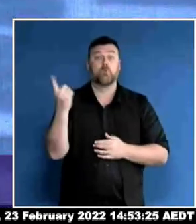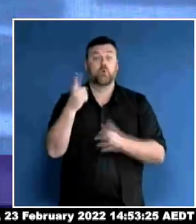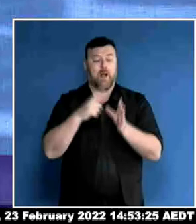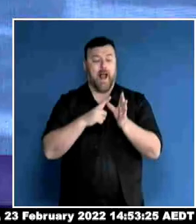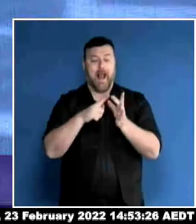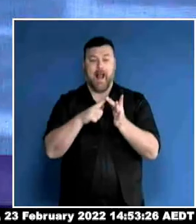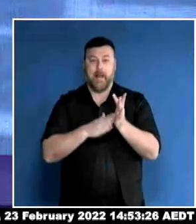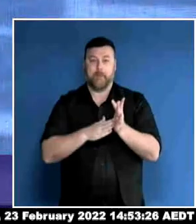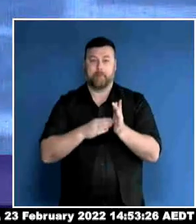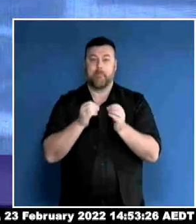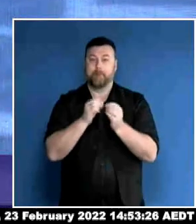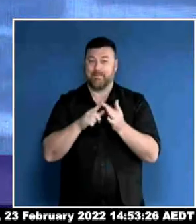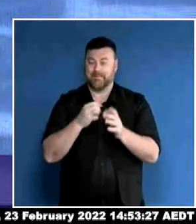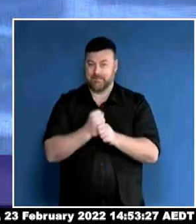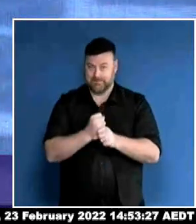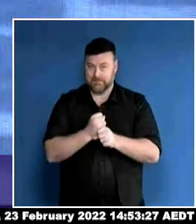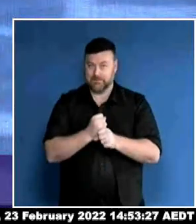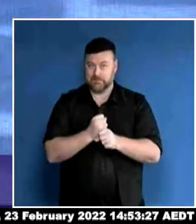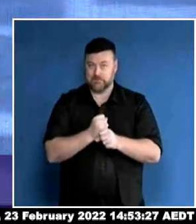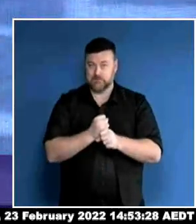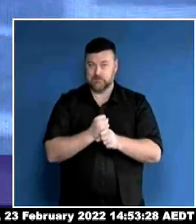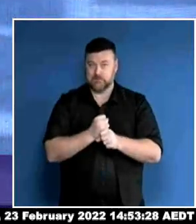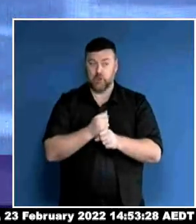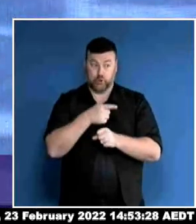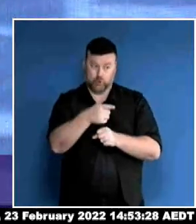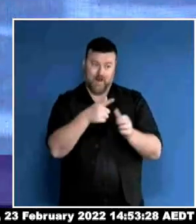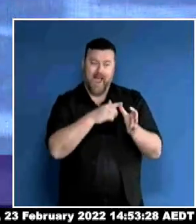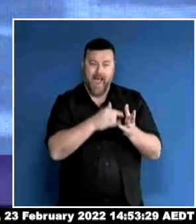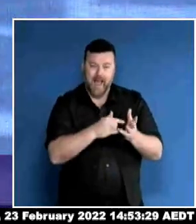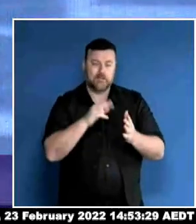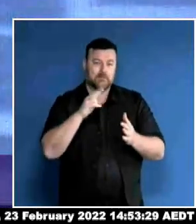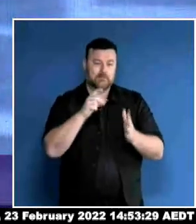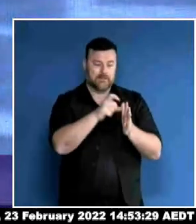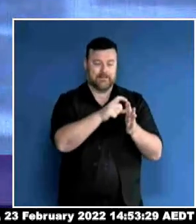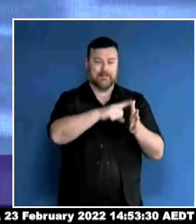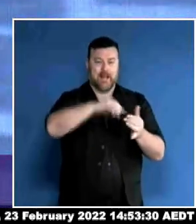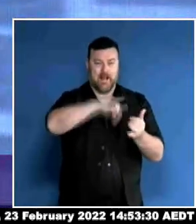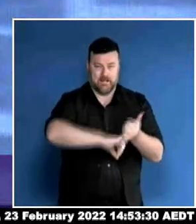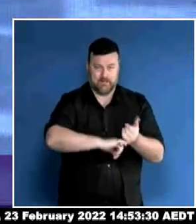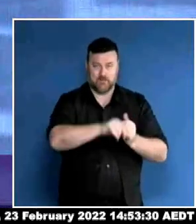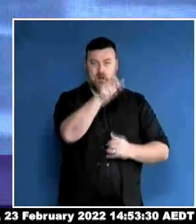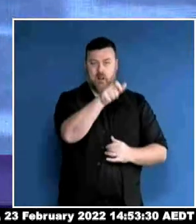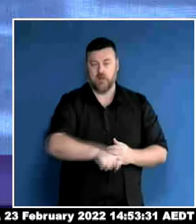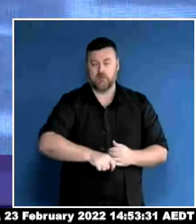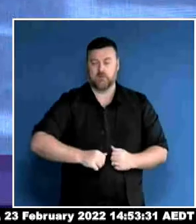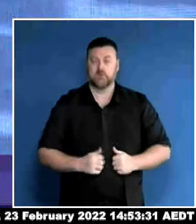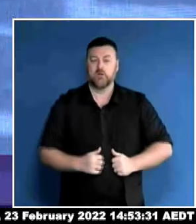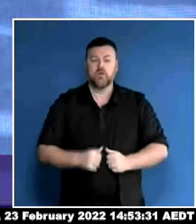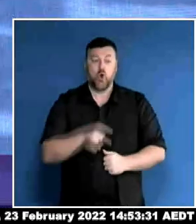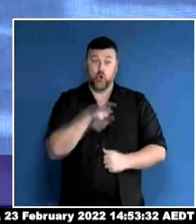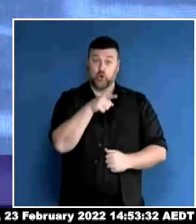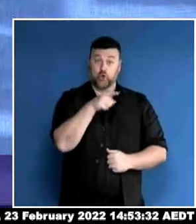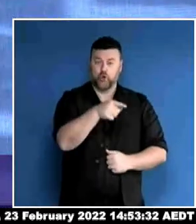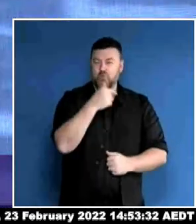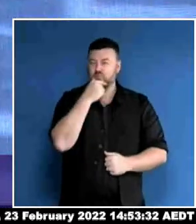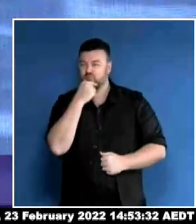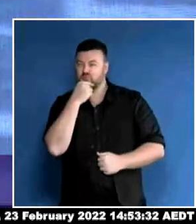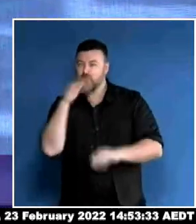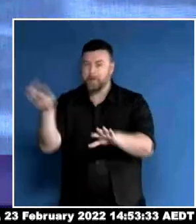Yes. MS EASTMAN: So when you chose AimBig to be your DES provider, JC-1, who